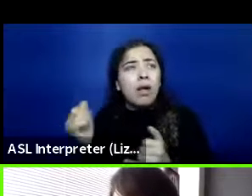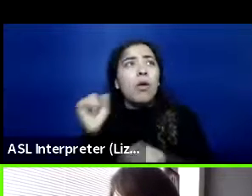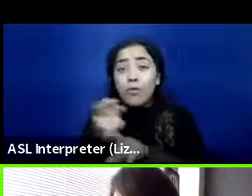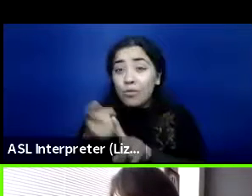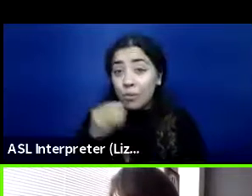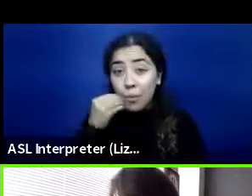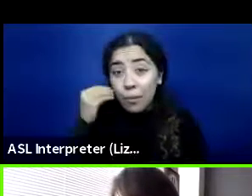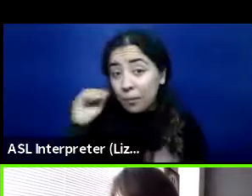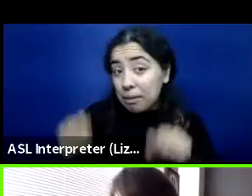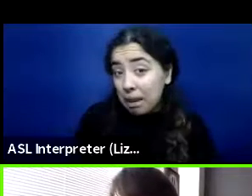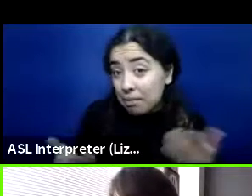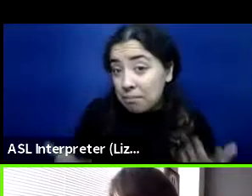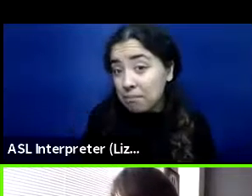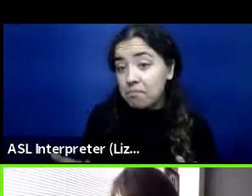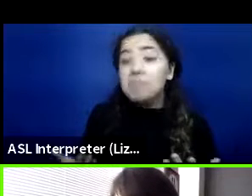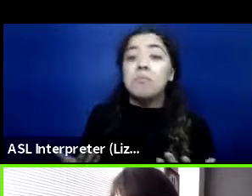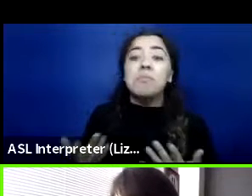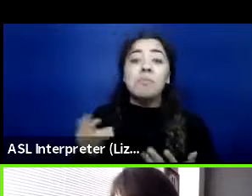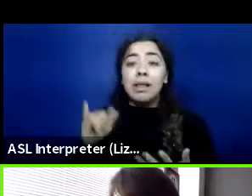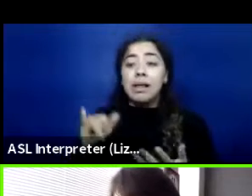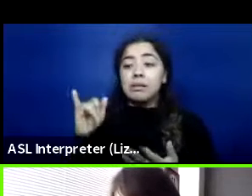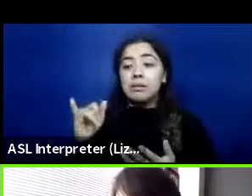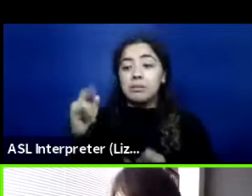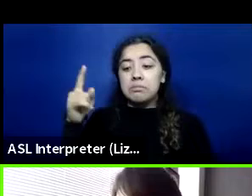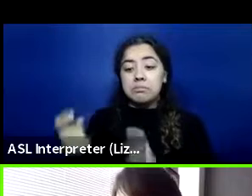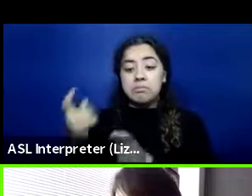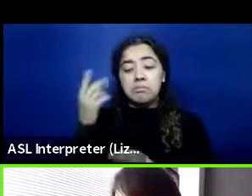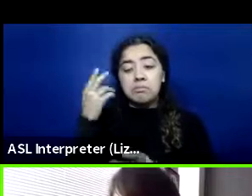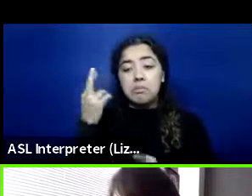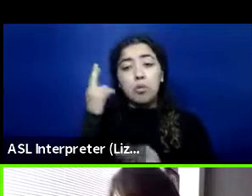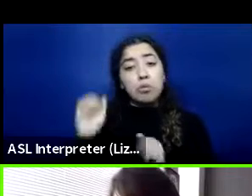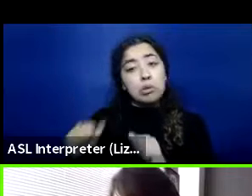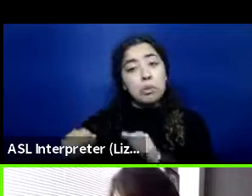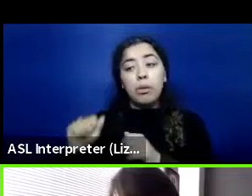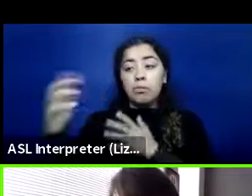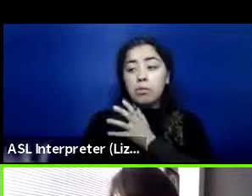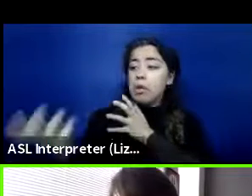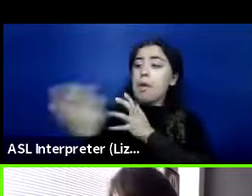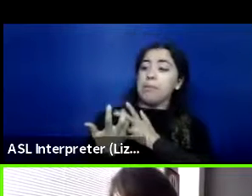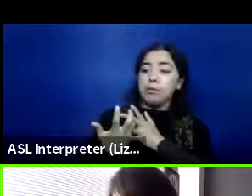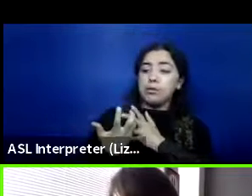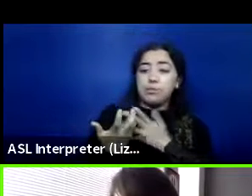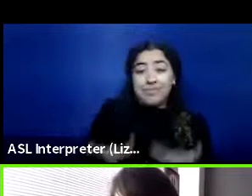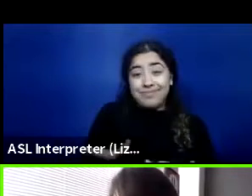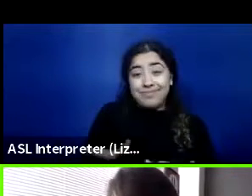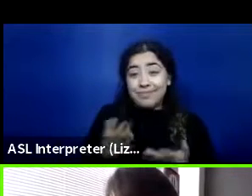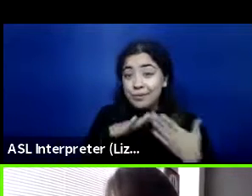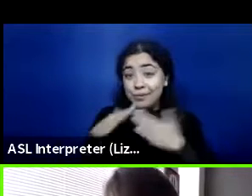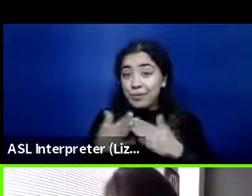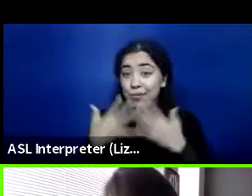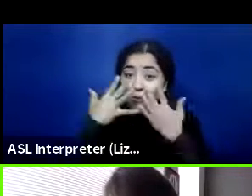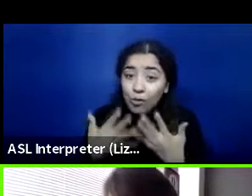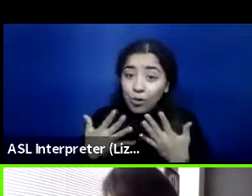as a reasonable accommodation, which our community, unfortunately, as you know Debra has long had to fight for.